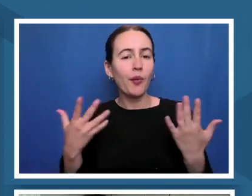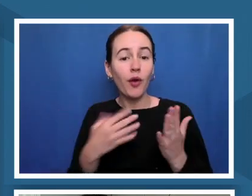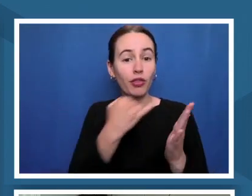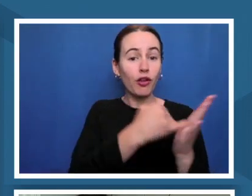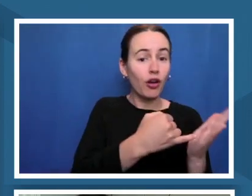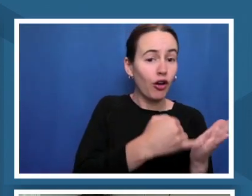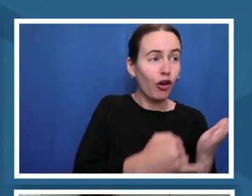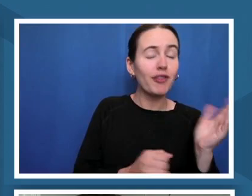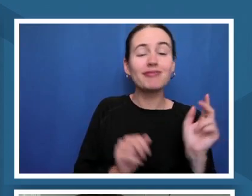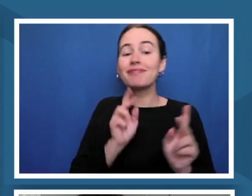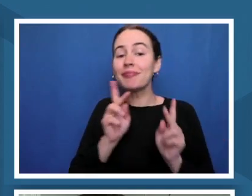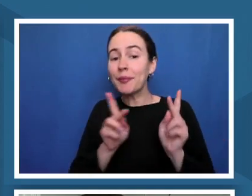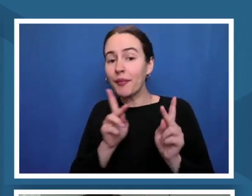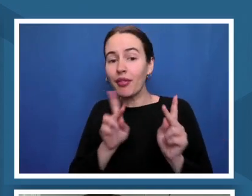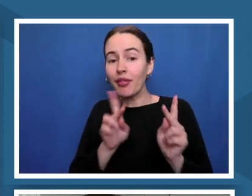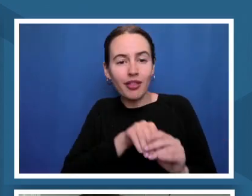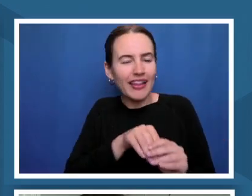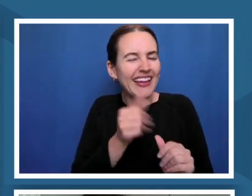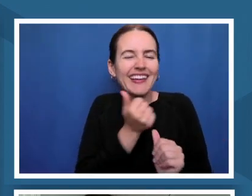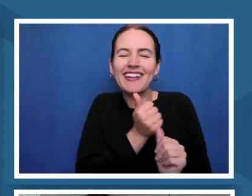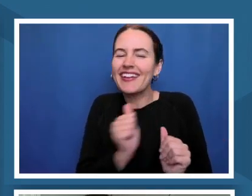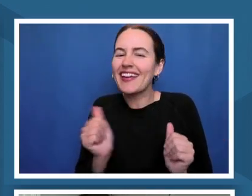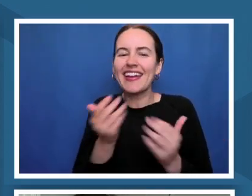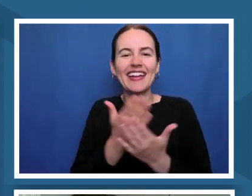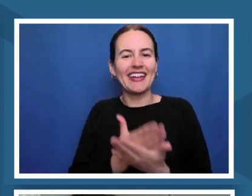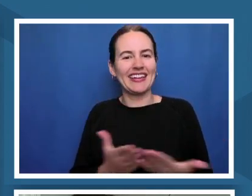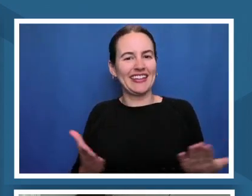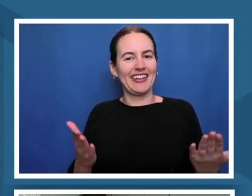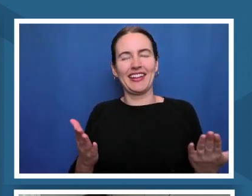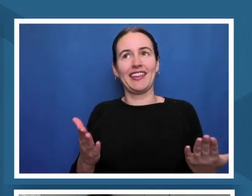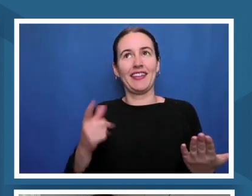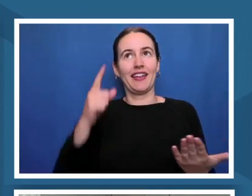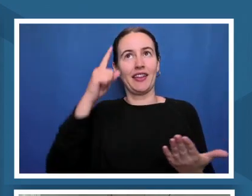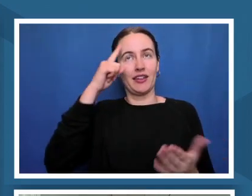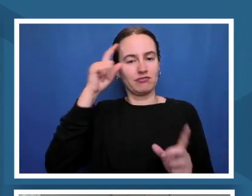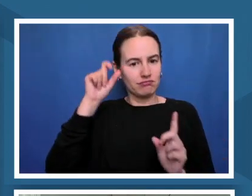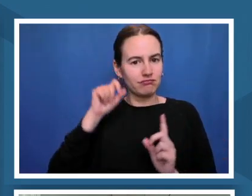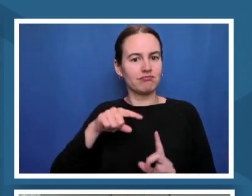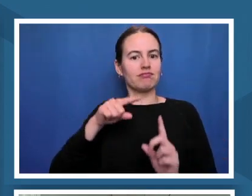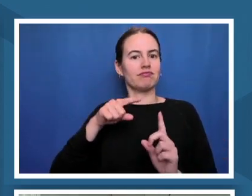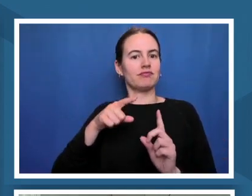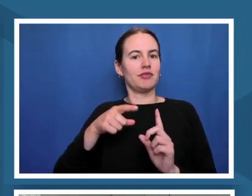about anything anything that was sparked